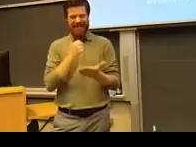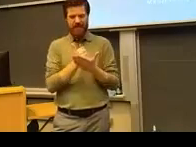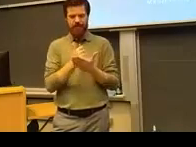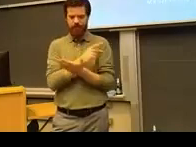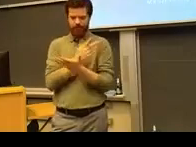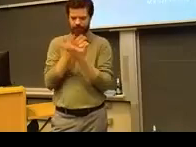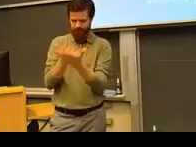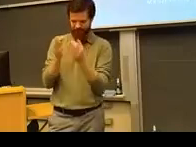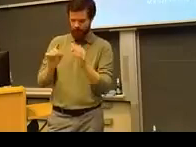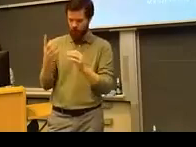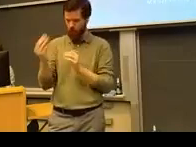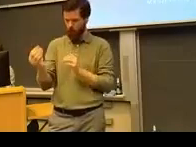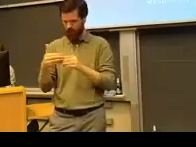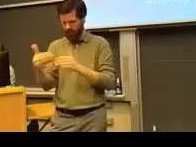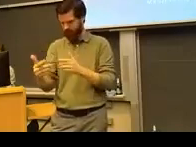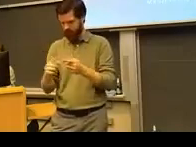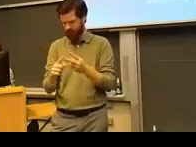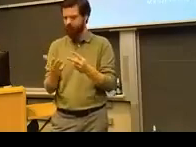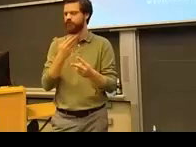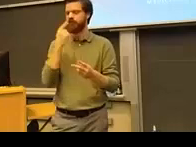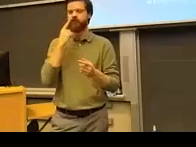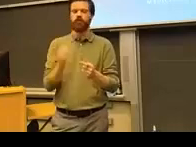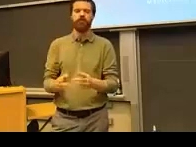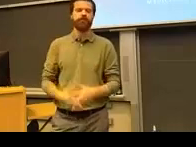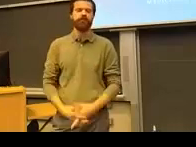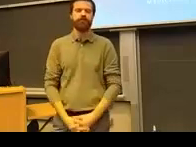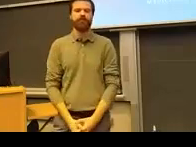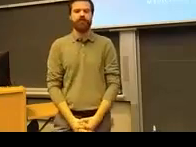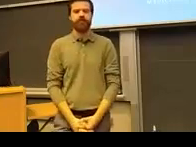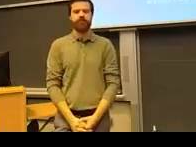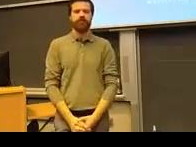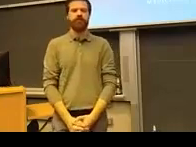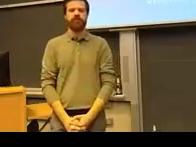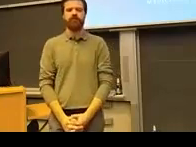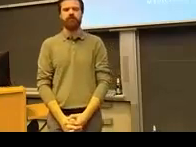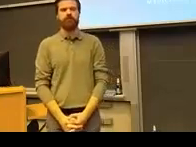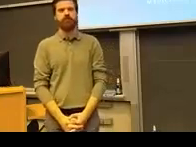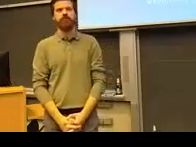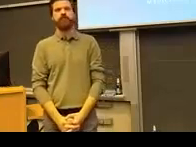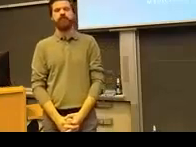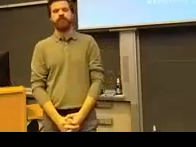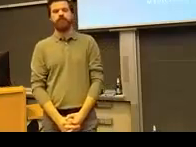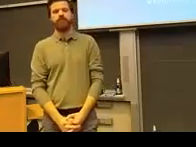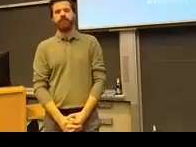they're going to go or what might be for them um I also advocate for patients I can provide